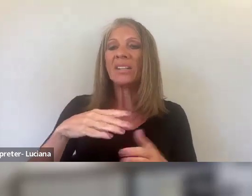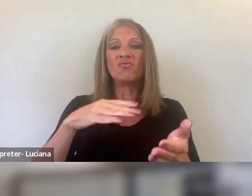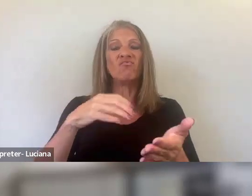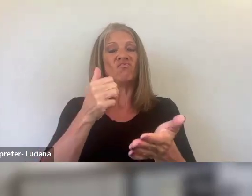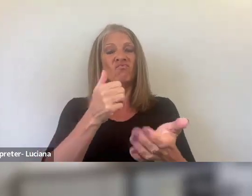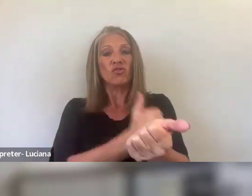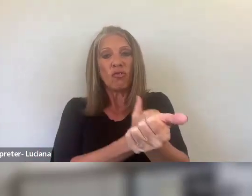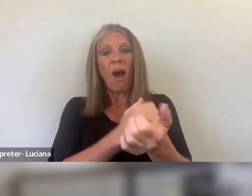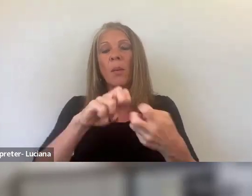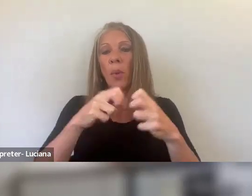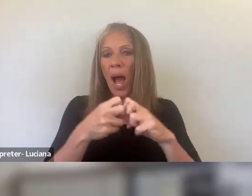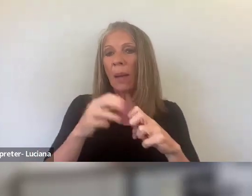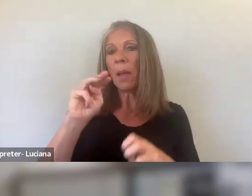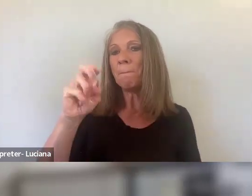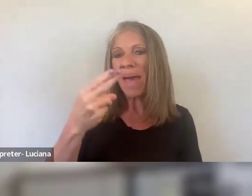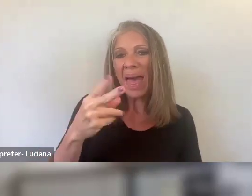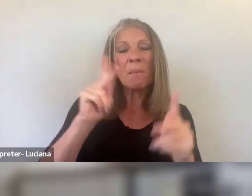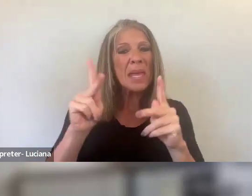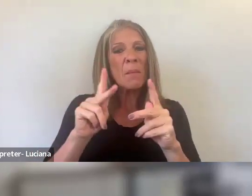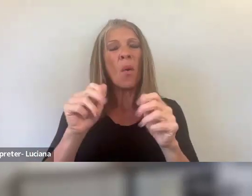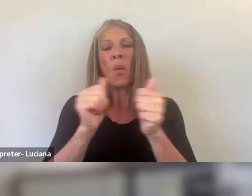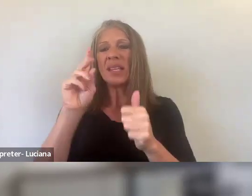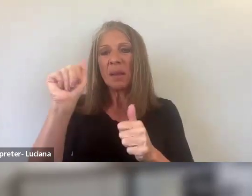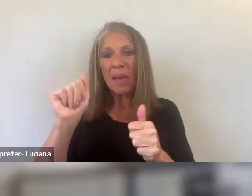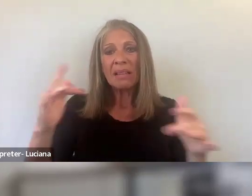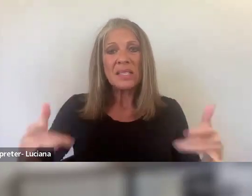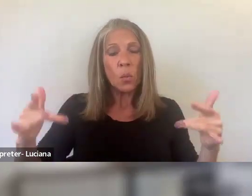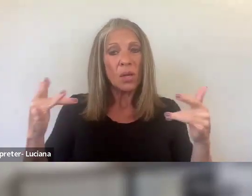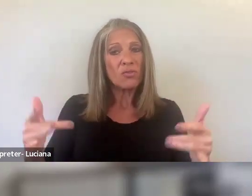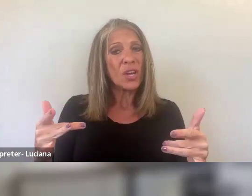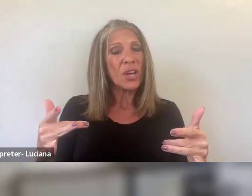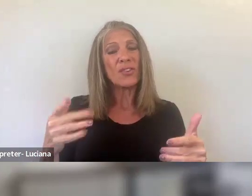a lot of people with physical disabilities and wheelchairs. I guess if you are on the street,